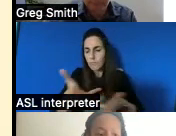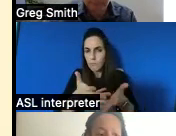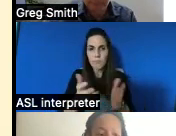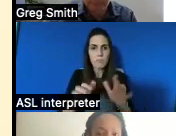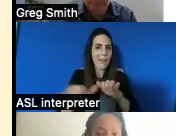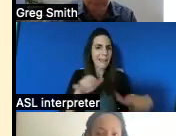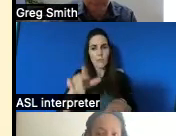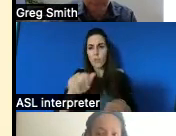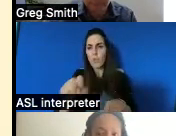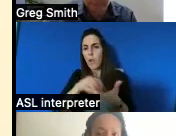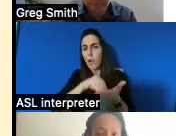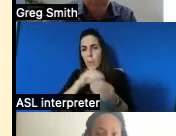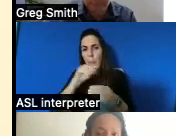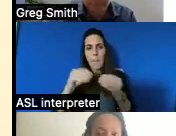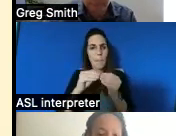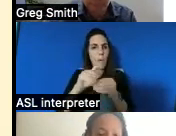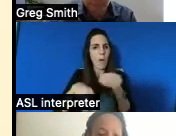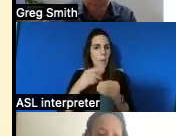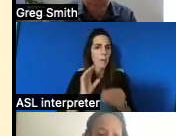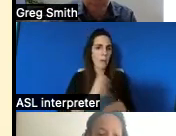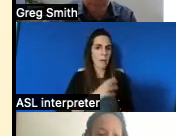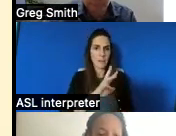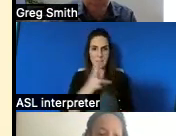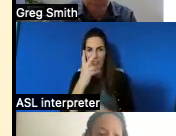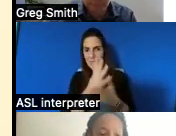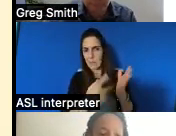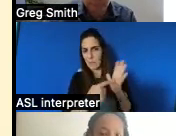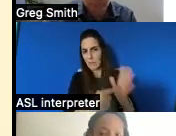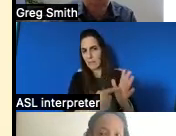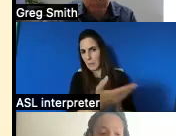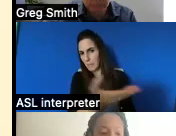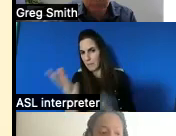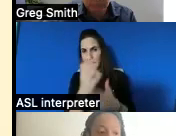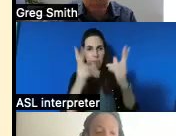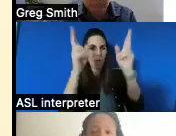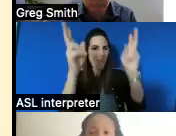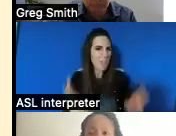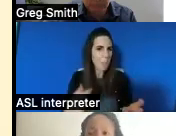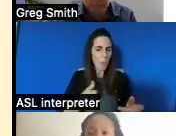website some examples are Li listed here on some of the topics that we have so we will